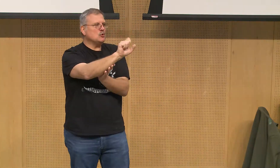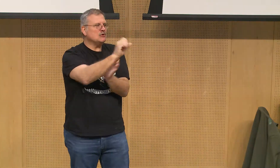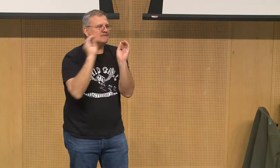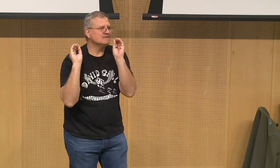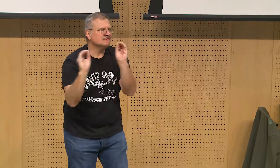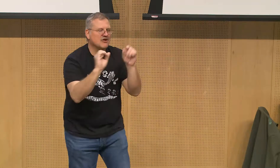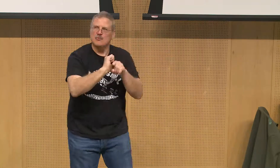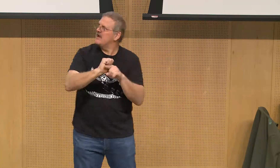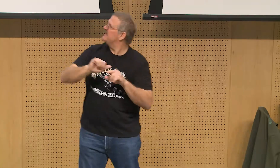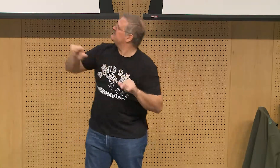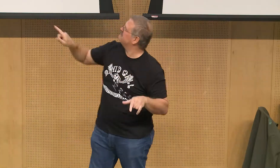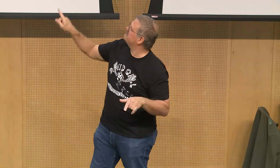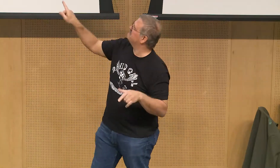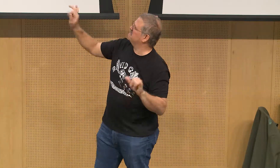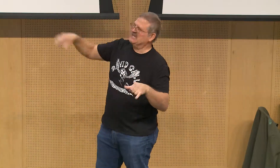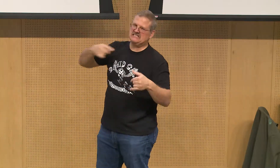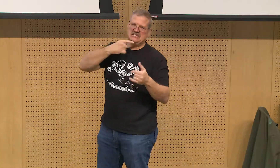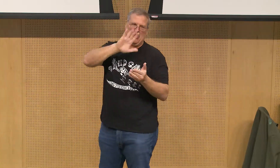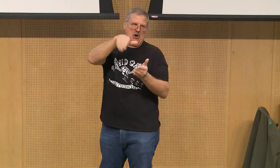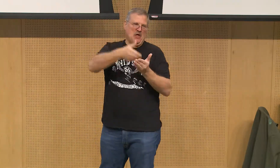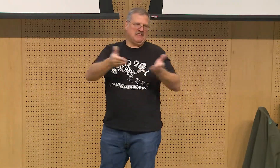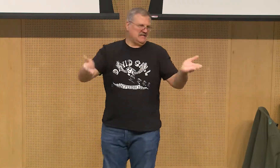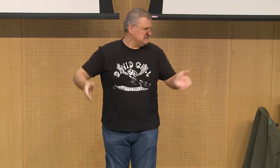That's all encompassed in my logo here.